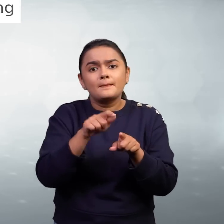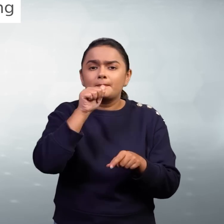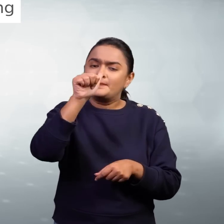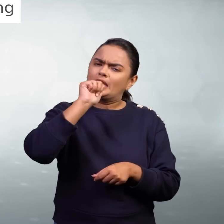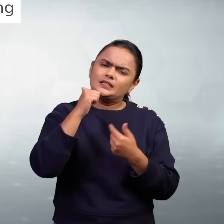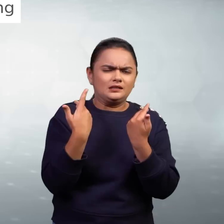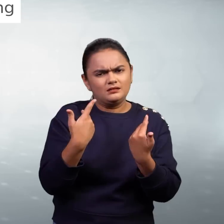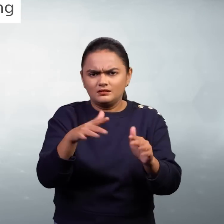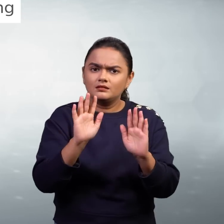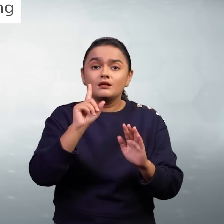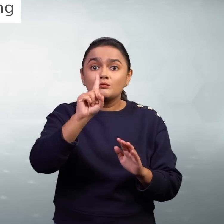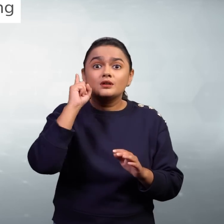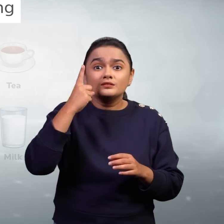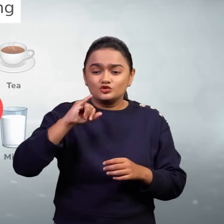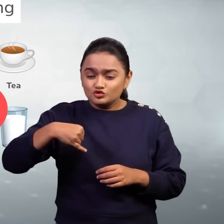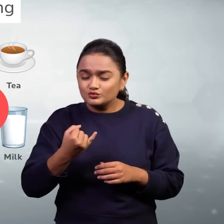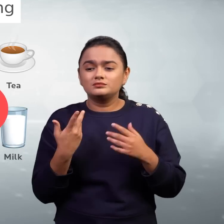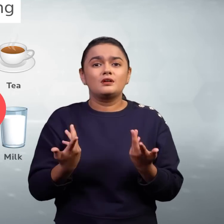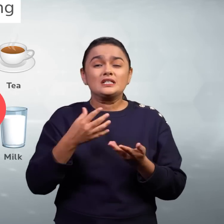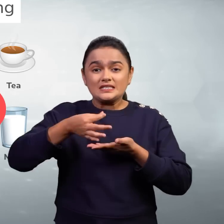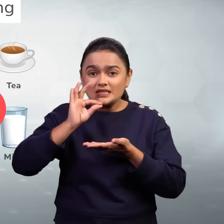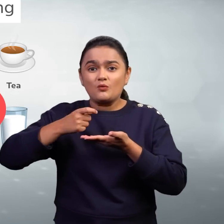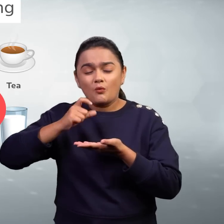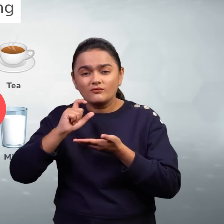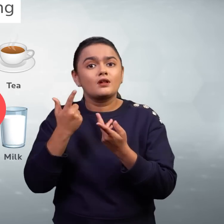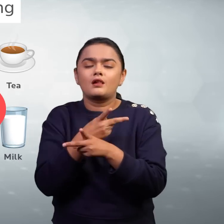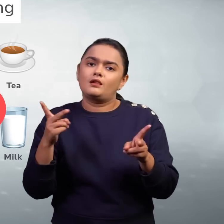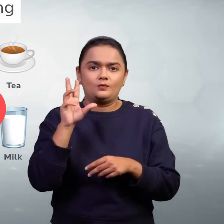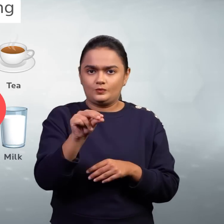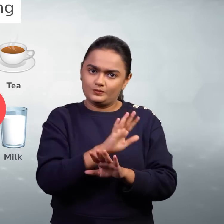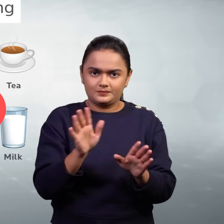You can drink water, but not juice, tea or coffee.